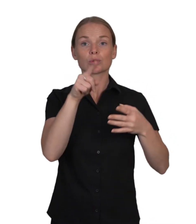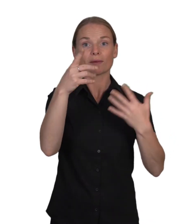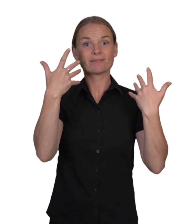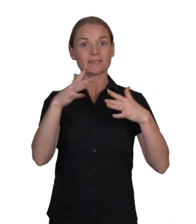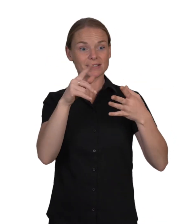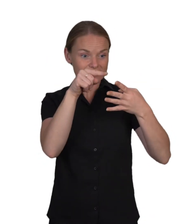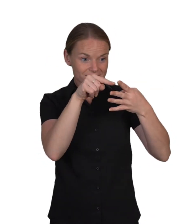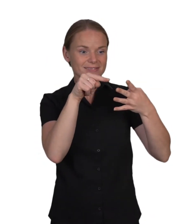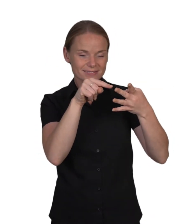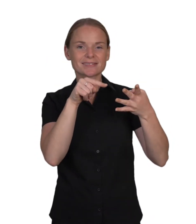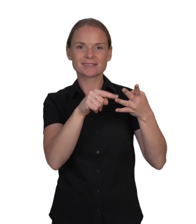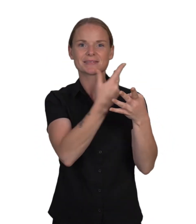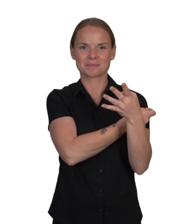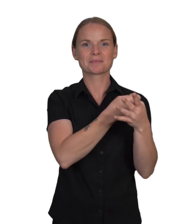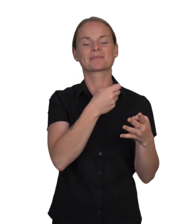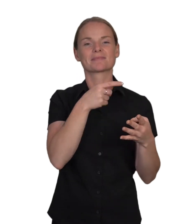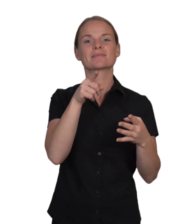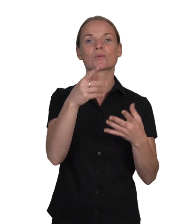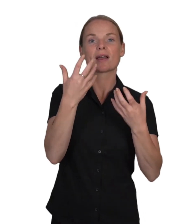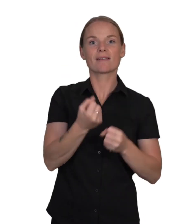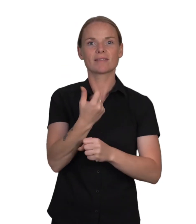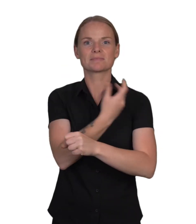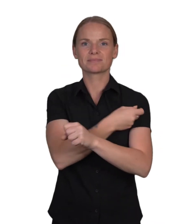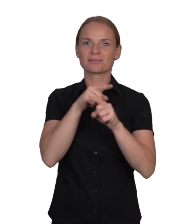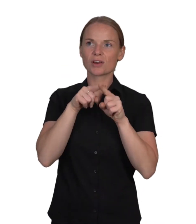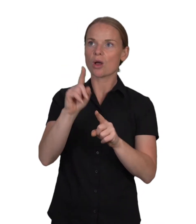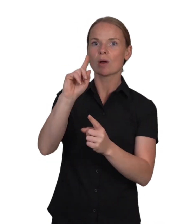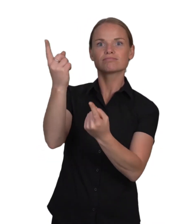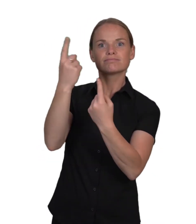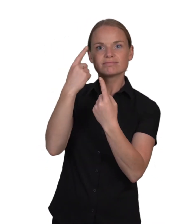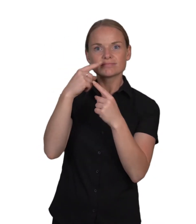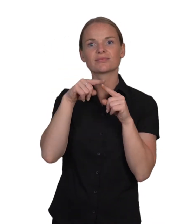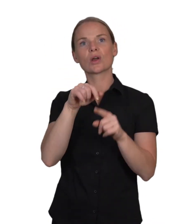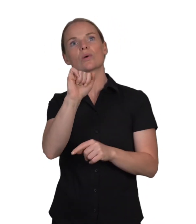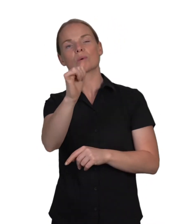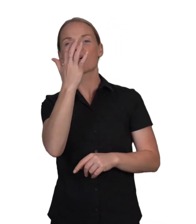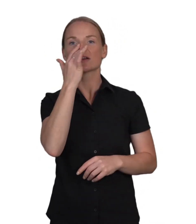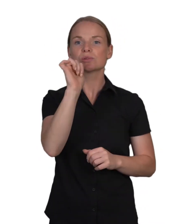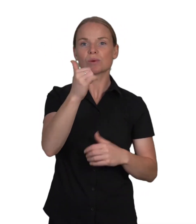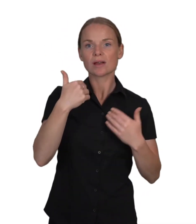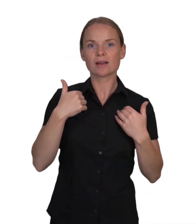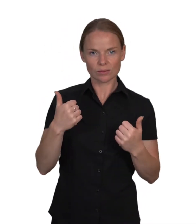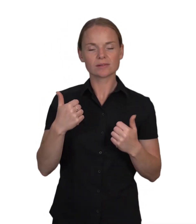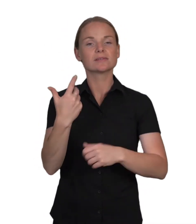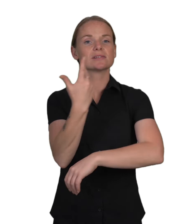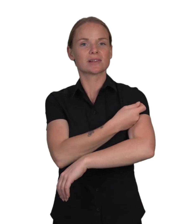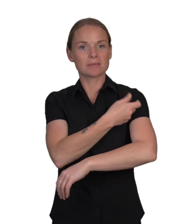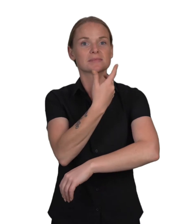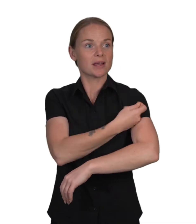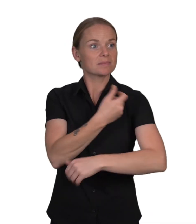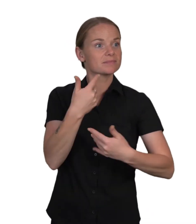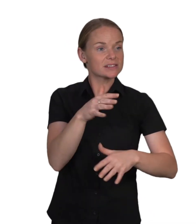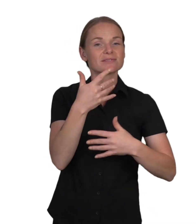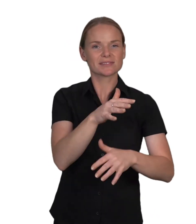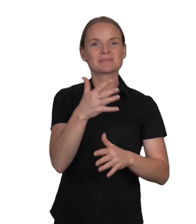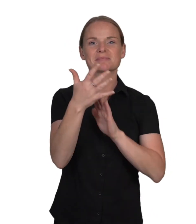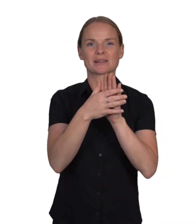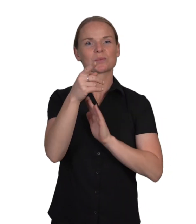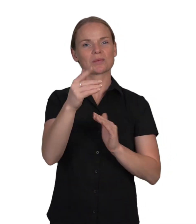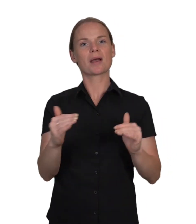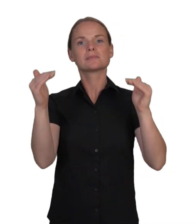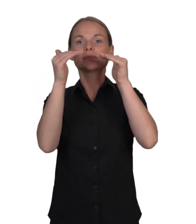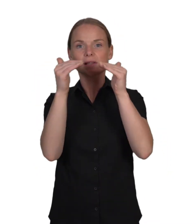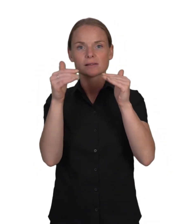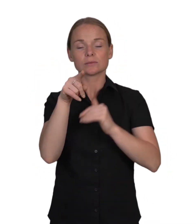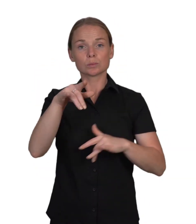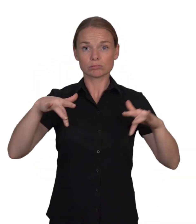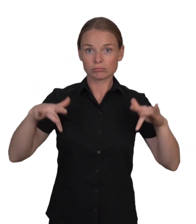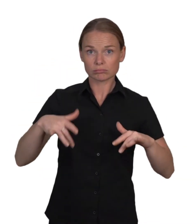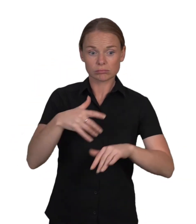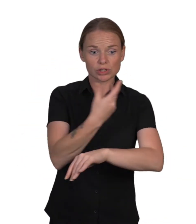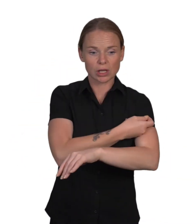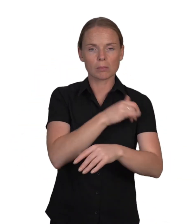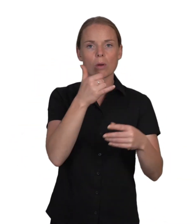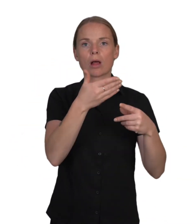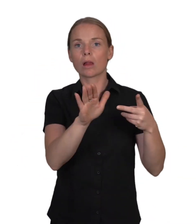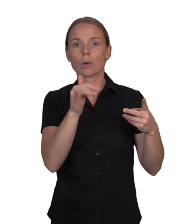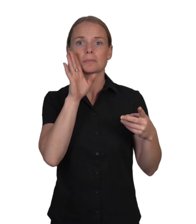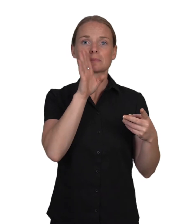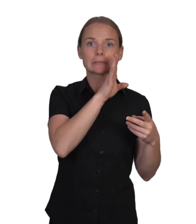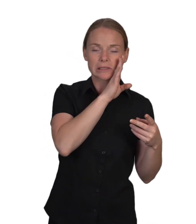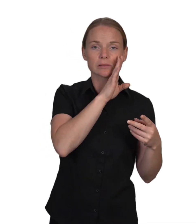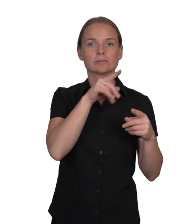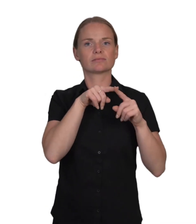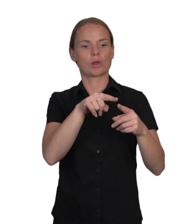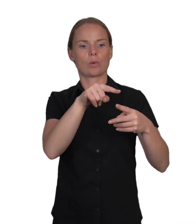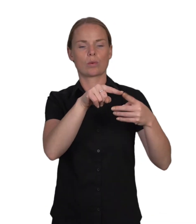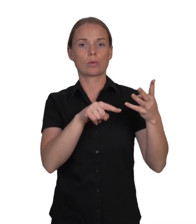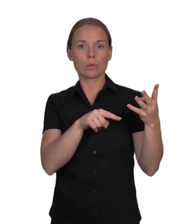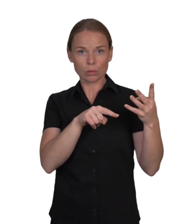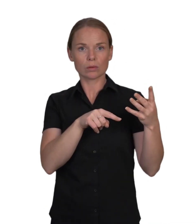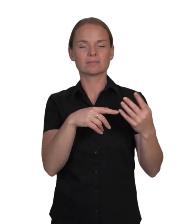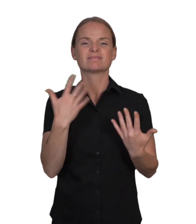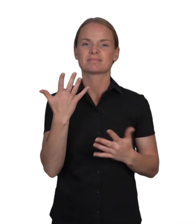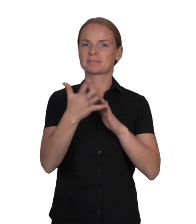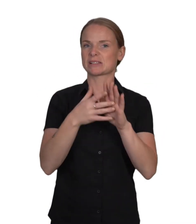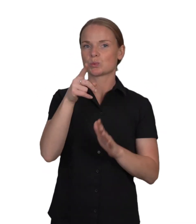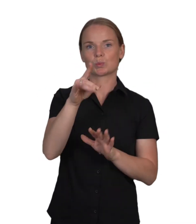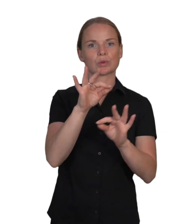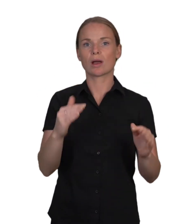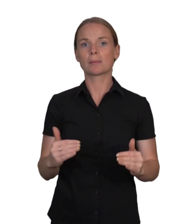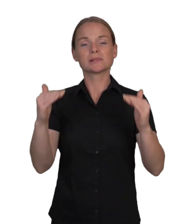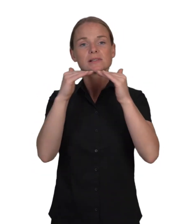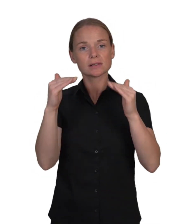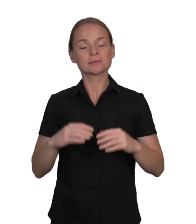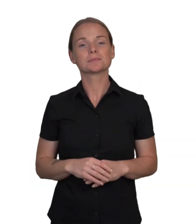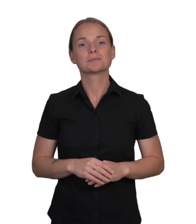you must have completed all the doses recommended for your age and health status.